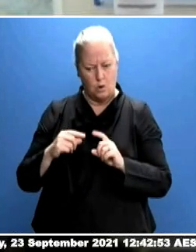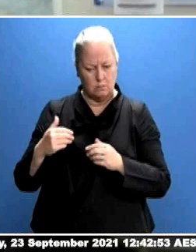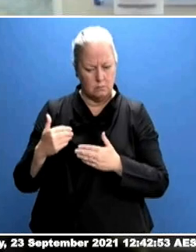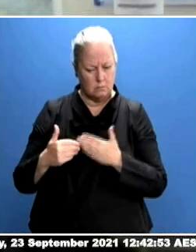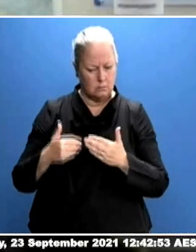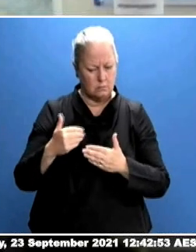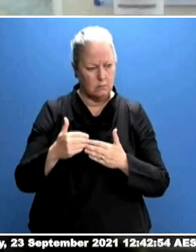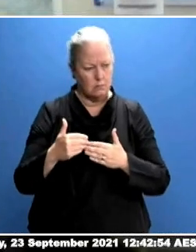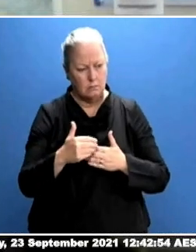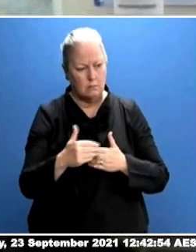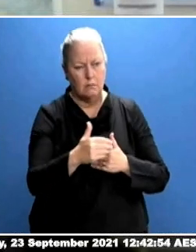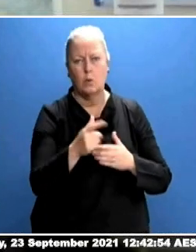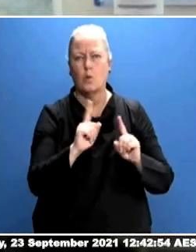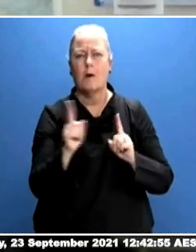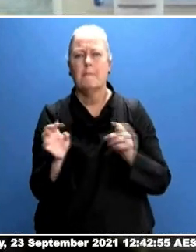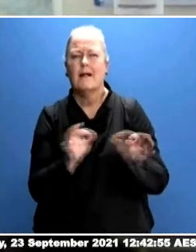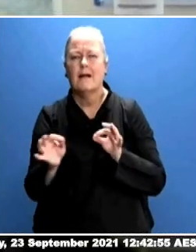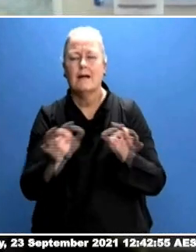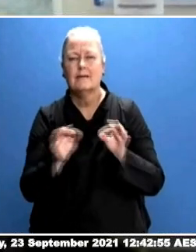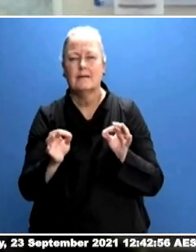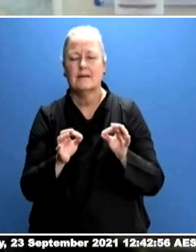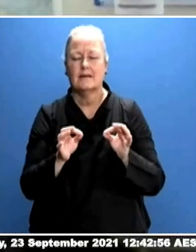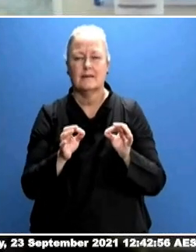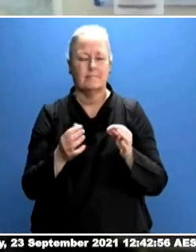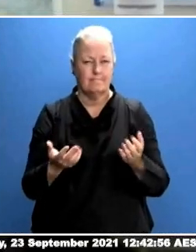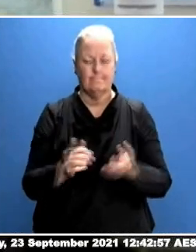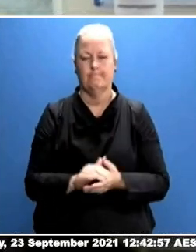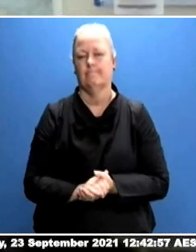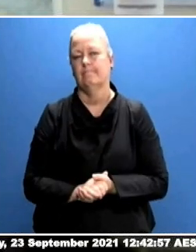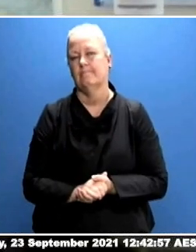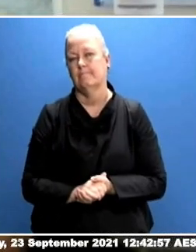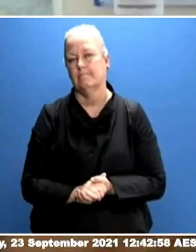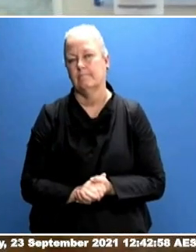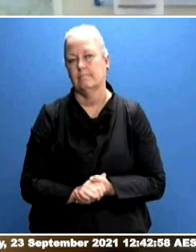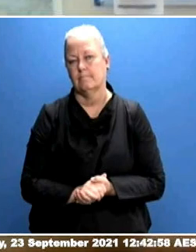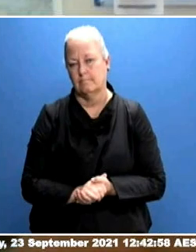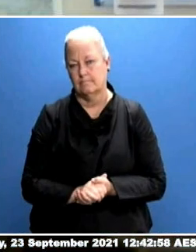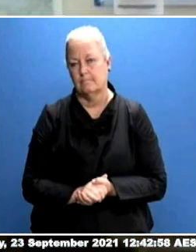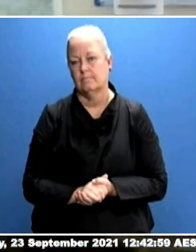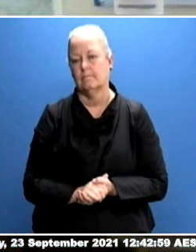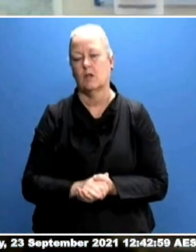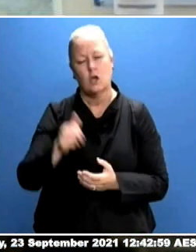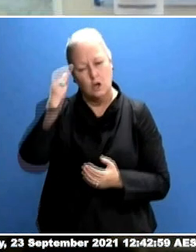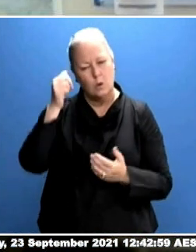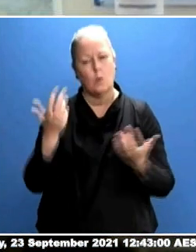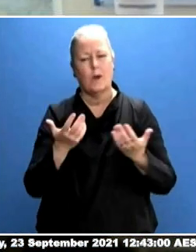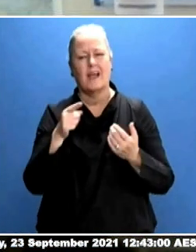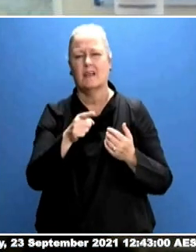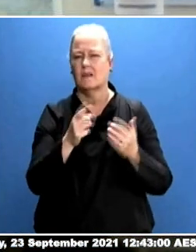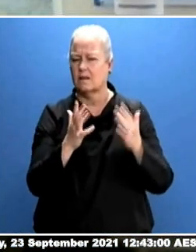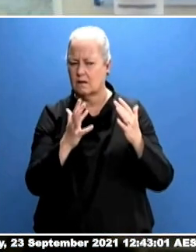In referencing my own experience, areas where it almost all fell apart, when my